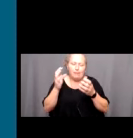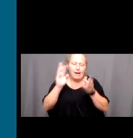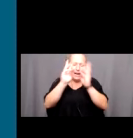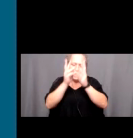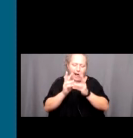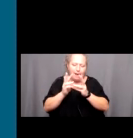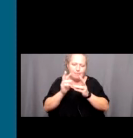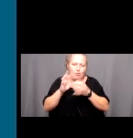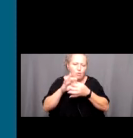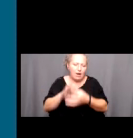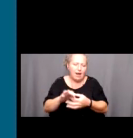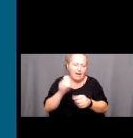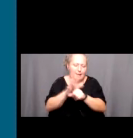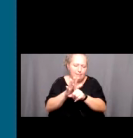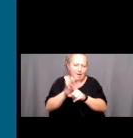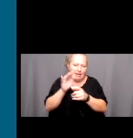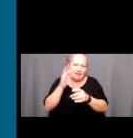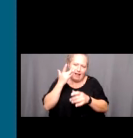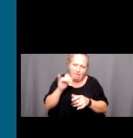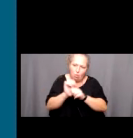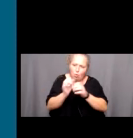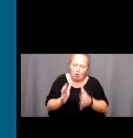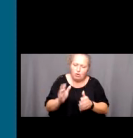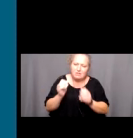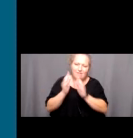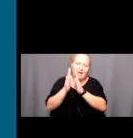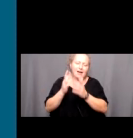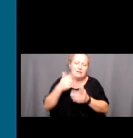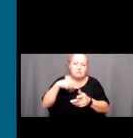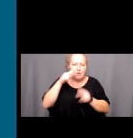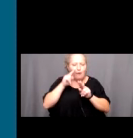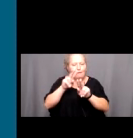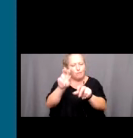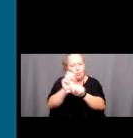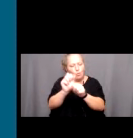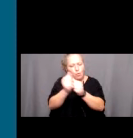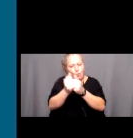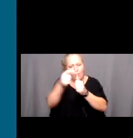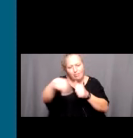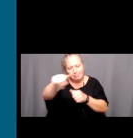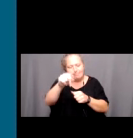workers in California face. So I look forwards to working with many of you on that going forward.